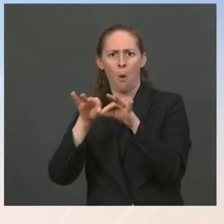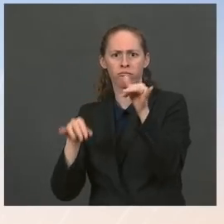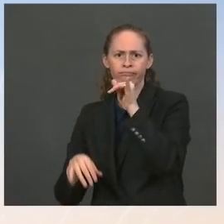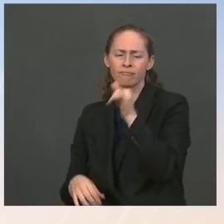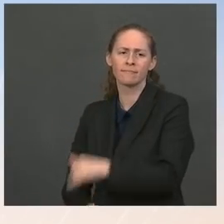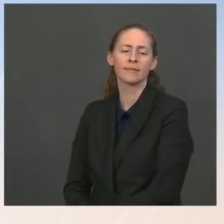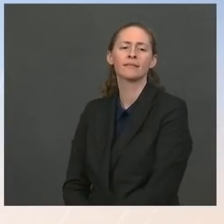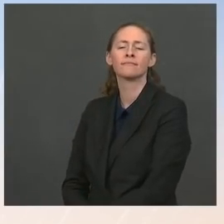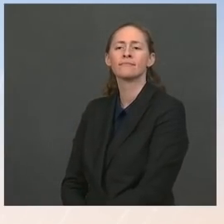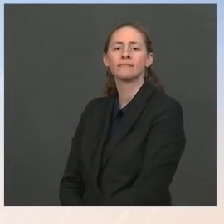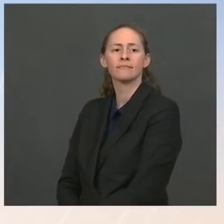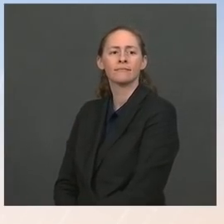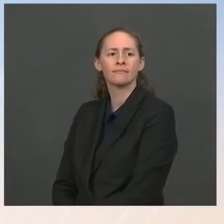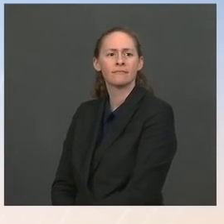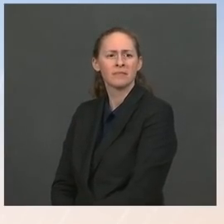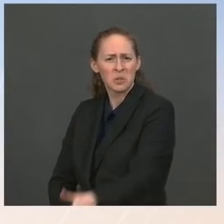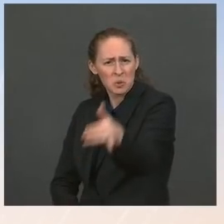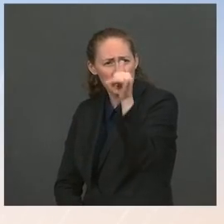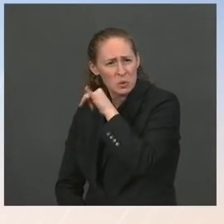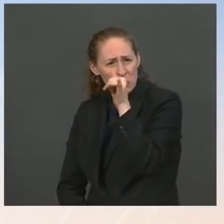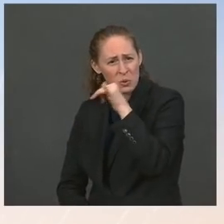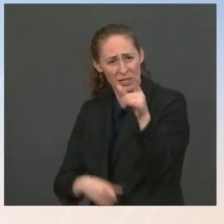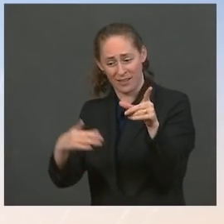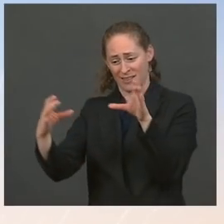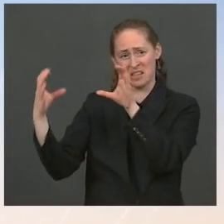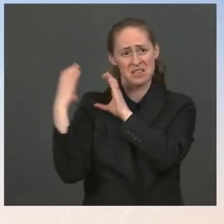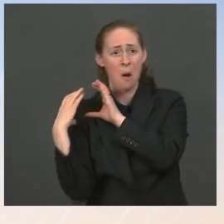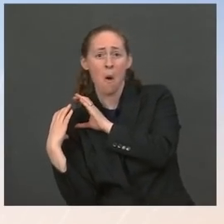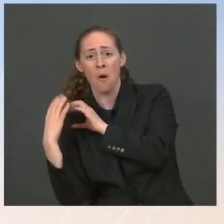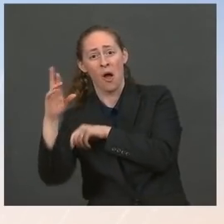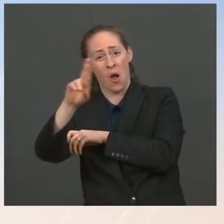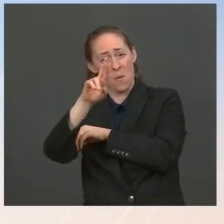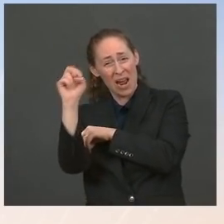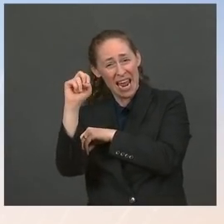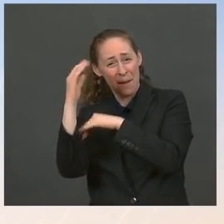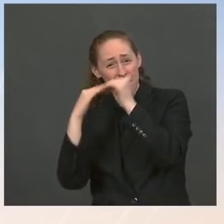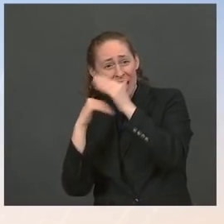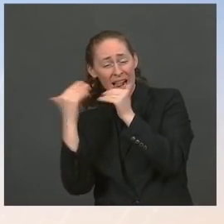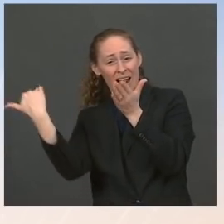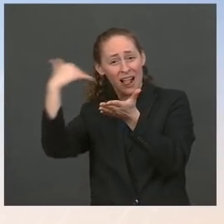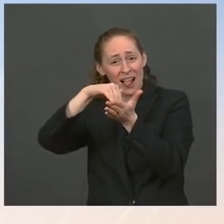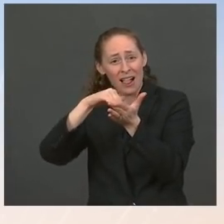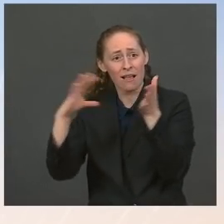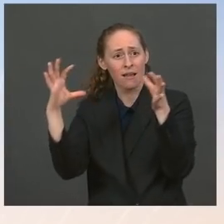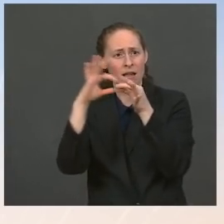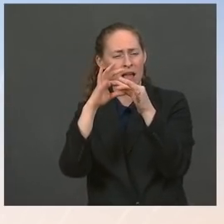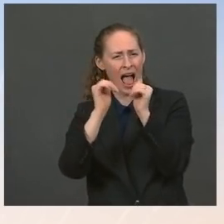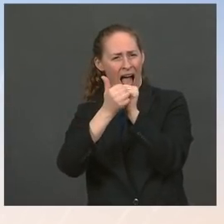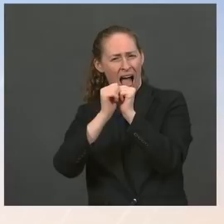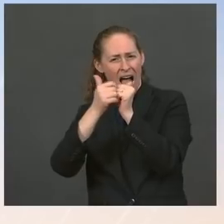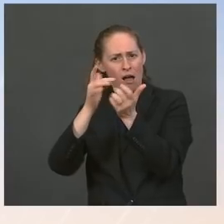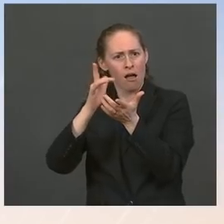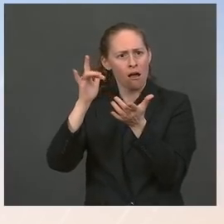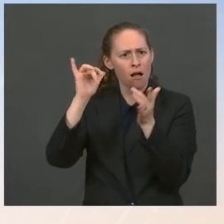I mean, you'd have to reconstruct communities that this happened to. As you said, some of these beltways and interstates